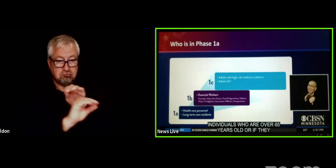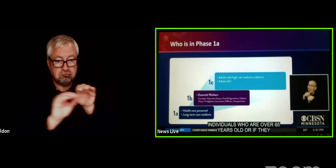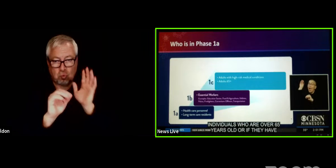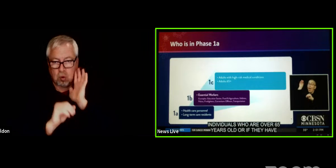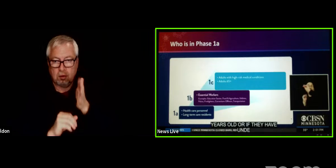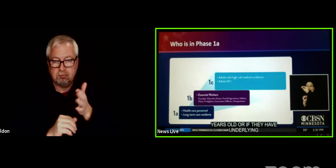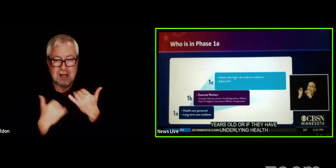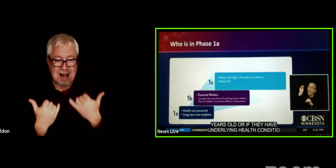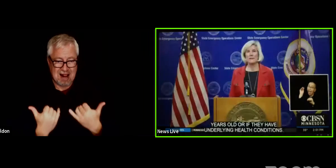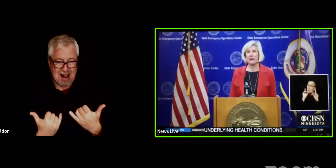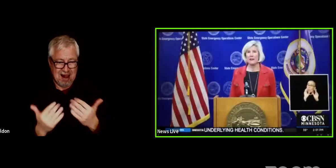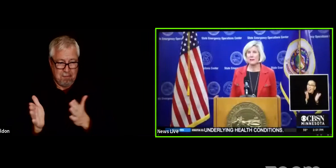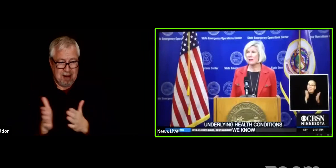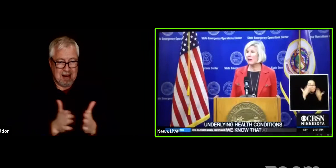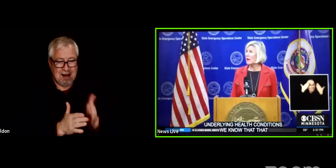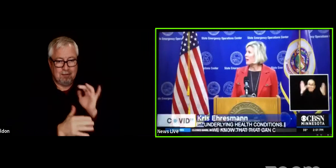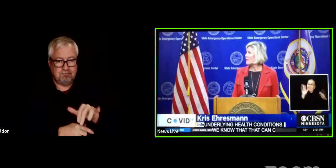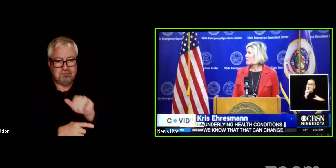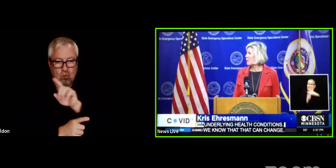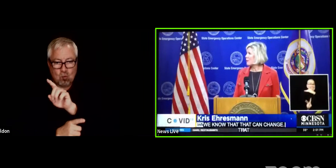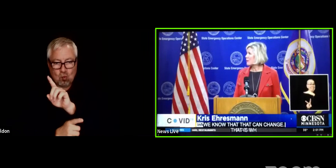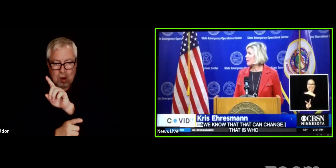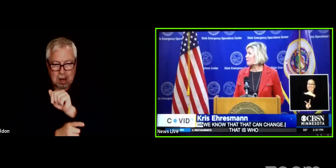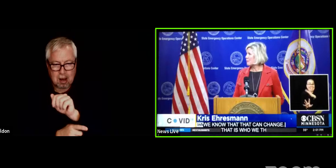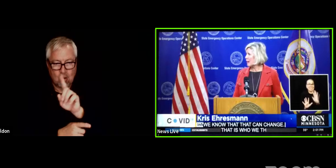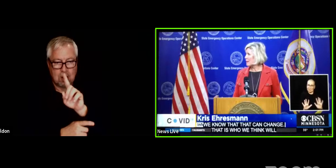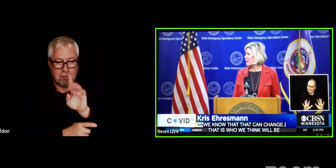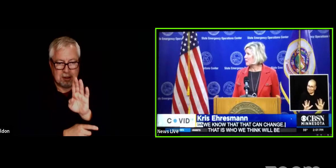SUBSEQUENT PHASES. IT'S IMPORTANT TO KEEP IN MIND, AS